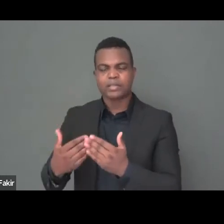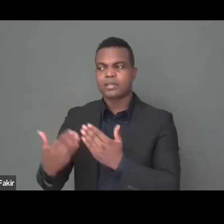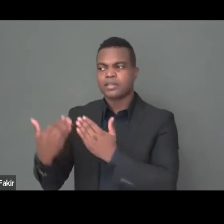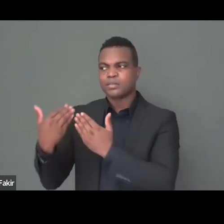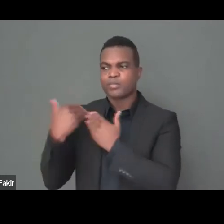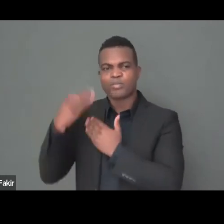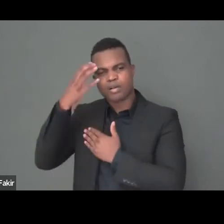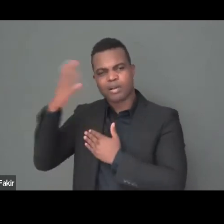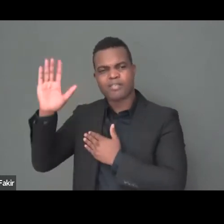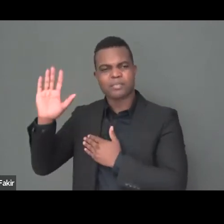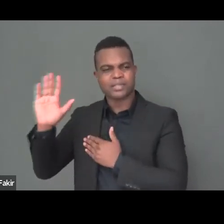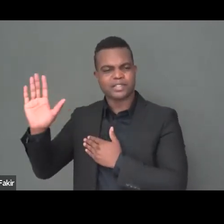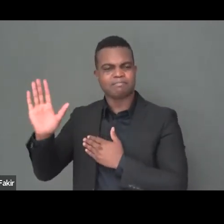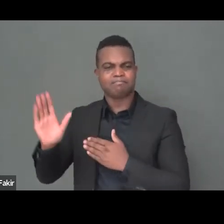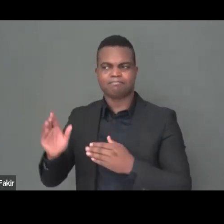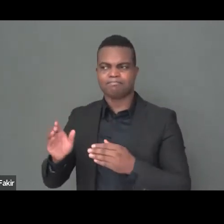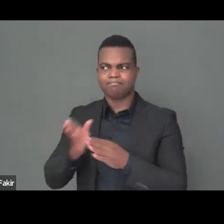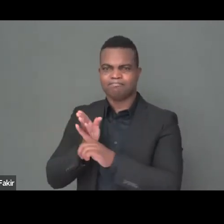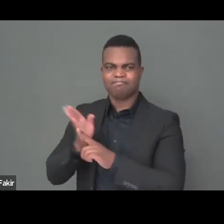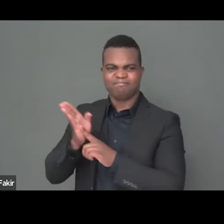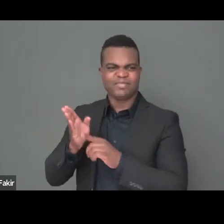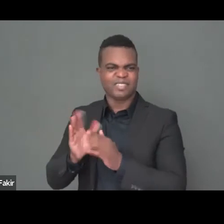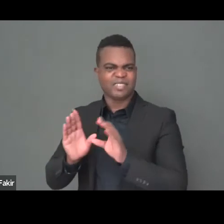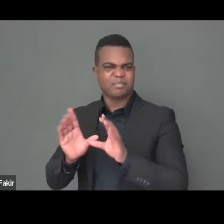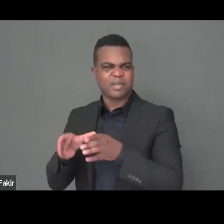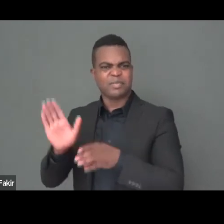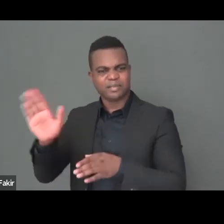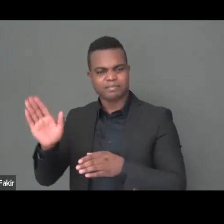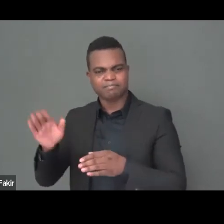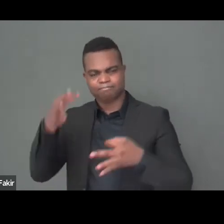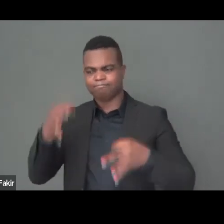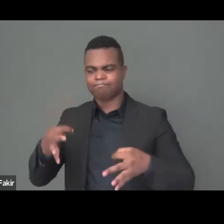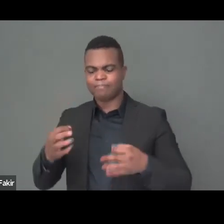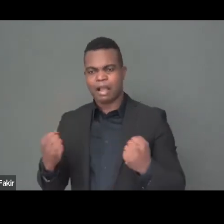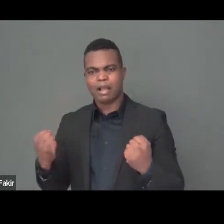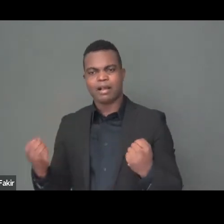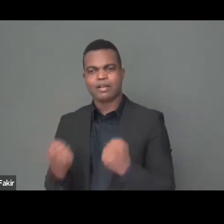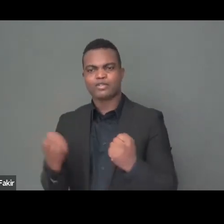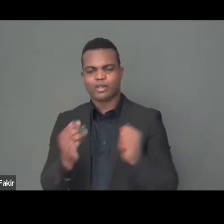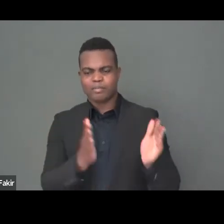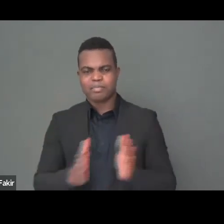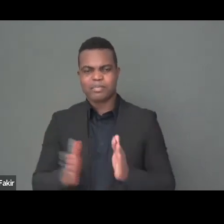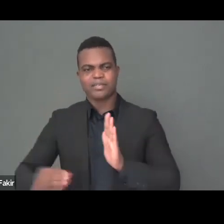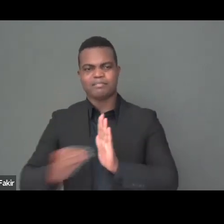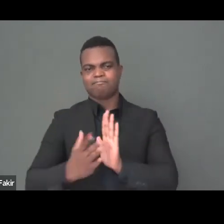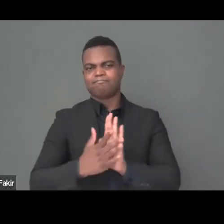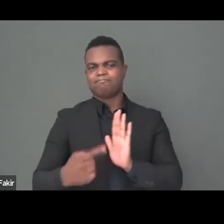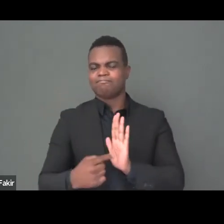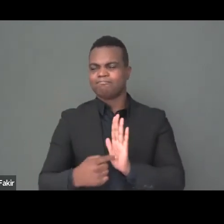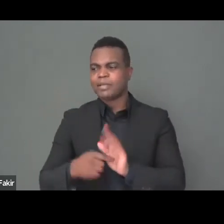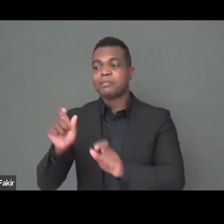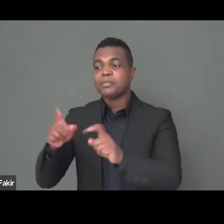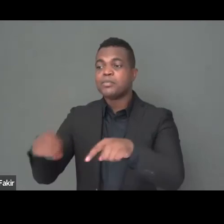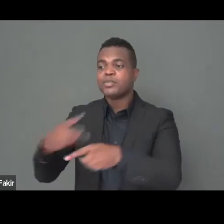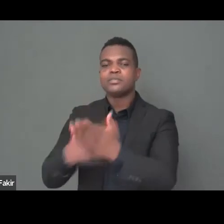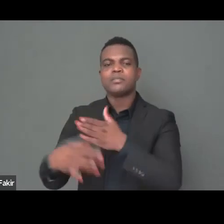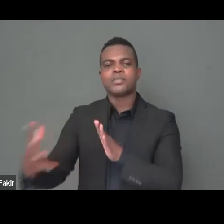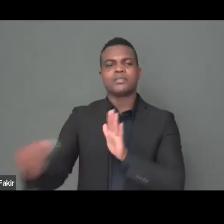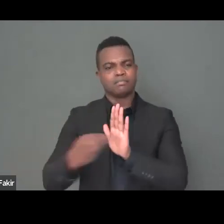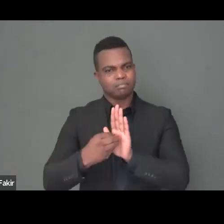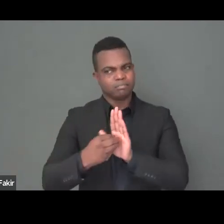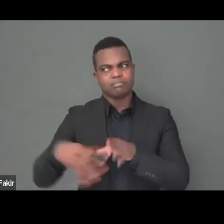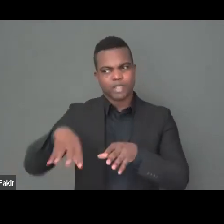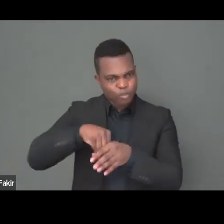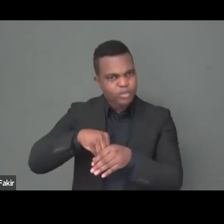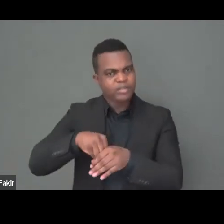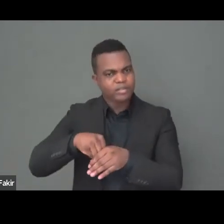Eric Ngondi: actors that are involved in citizen generated data in order to develop our create a quality criteria for CG D data.